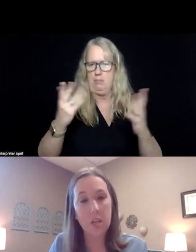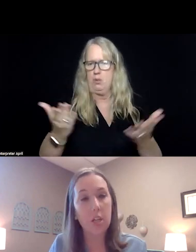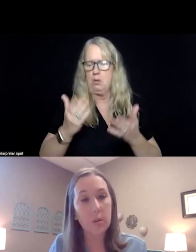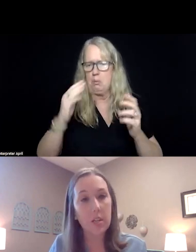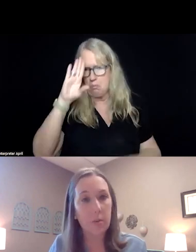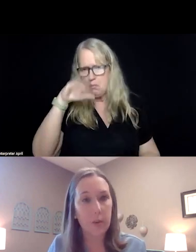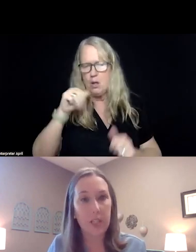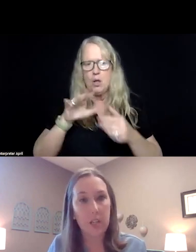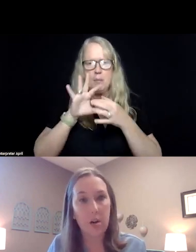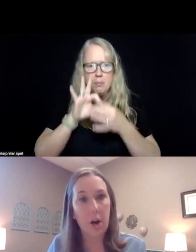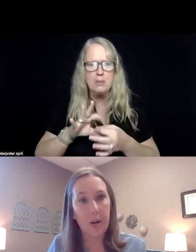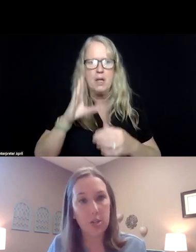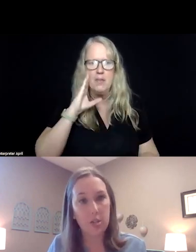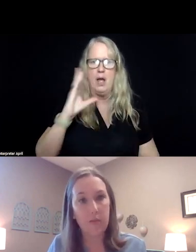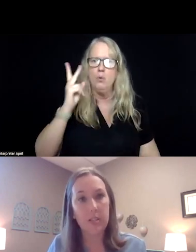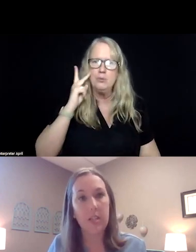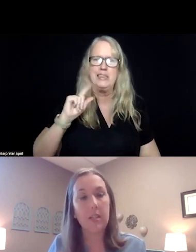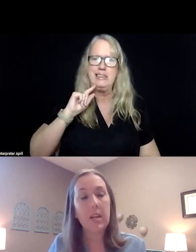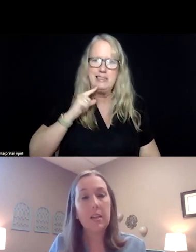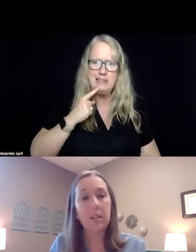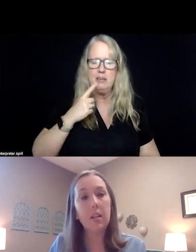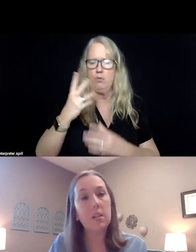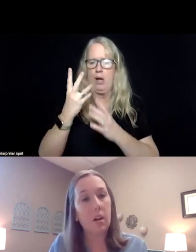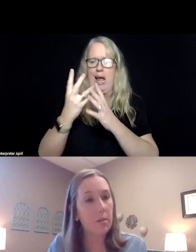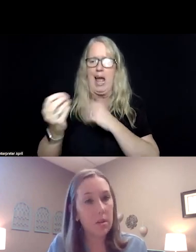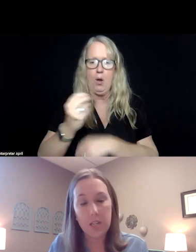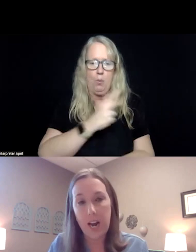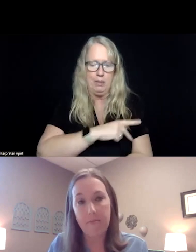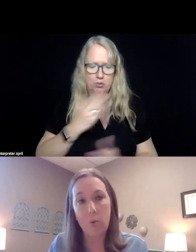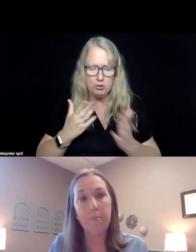THE ACUITY THAT WE WERE SEEING AND THE NEED TO HAVE MORE